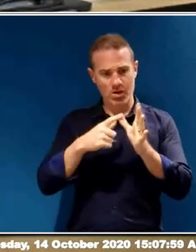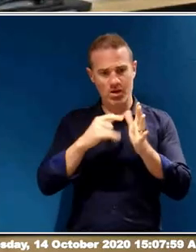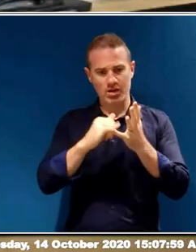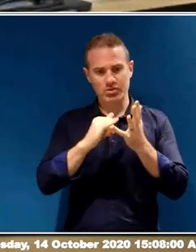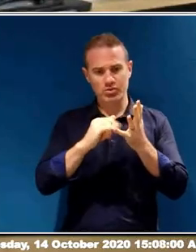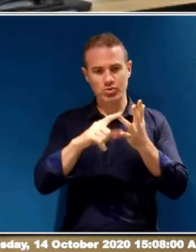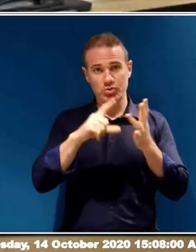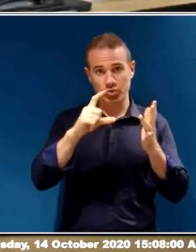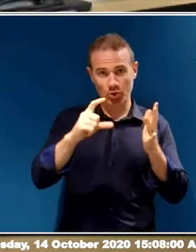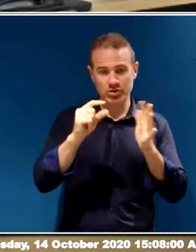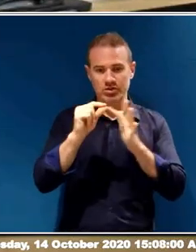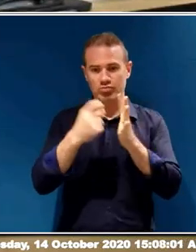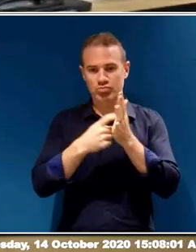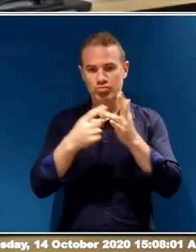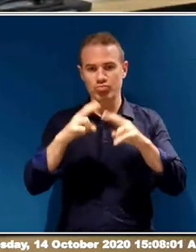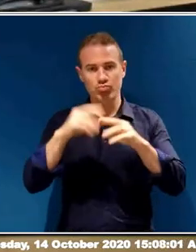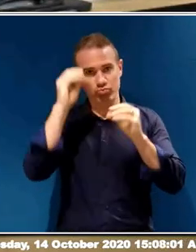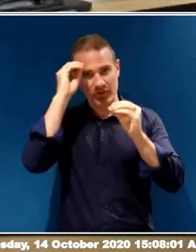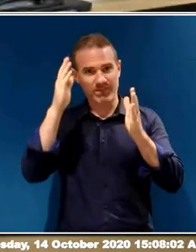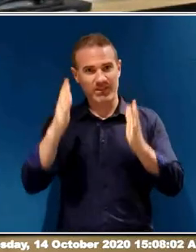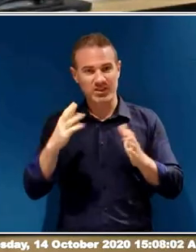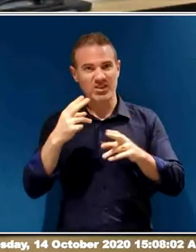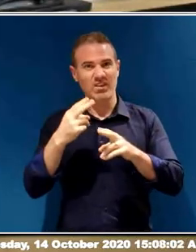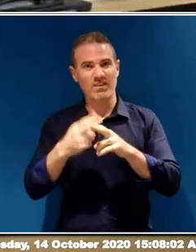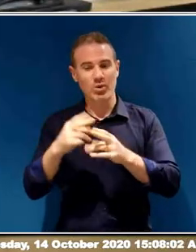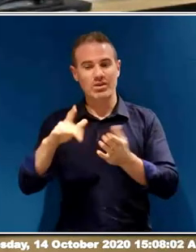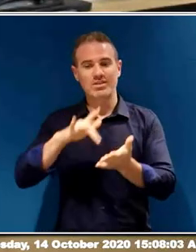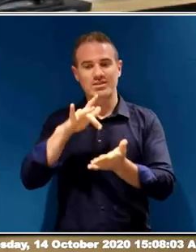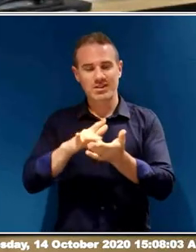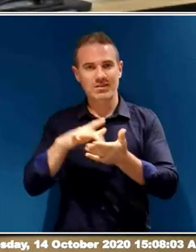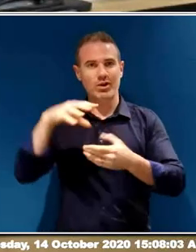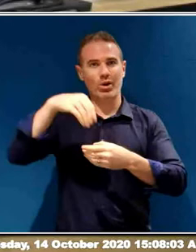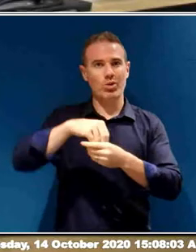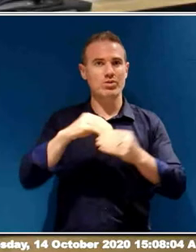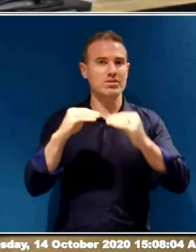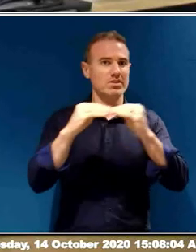Inclusive Education at QUT, is that correct? That is correct.